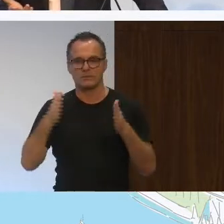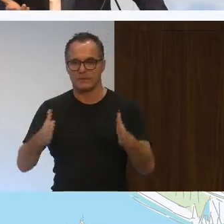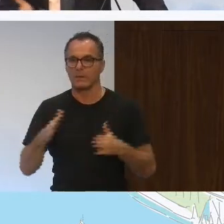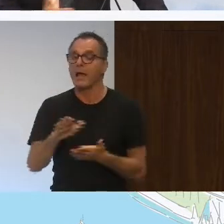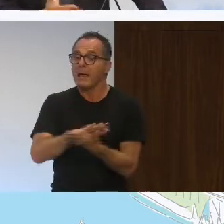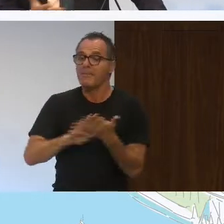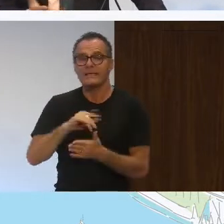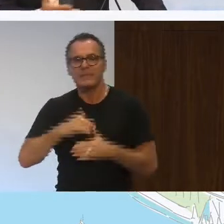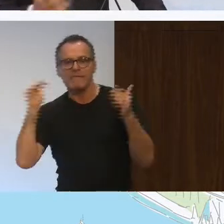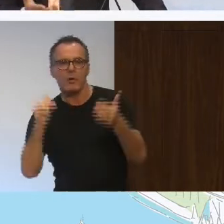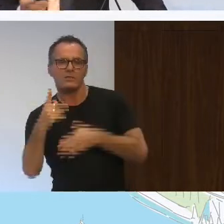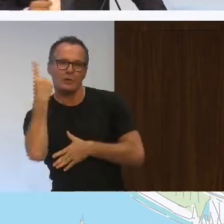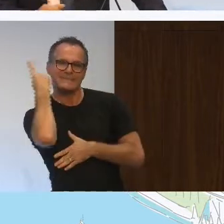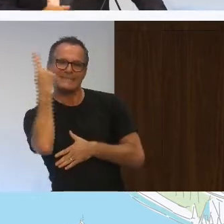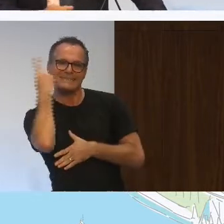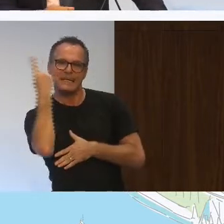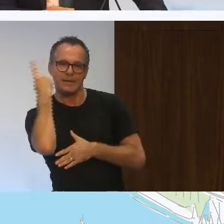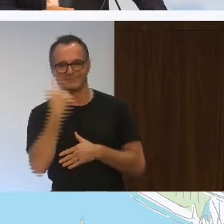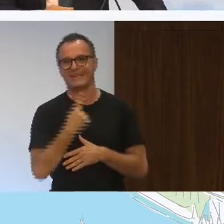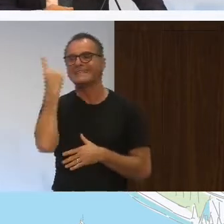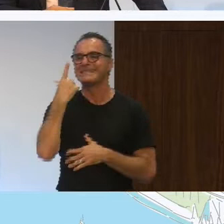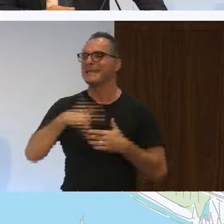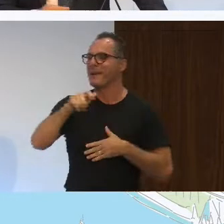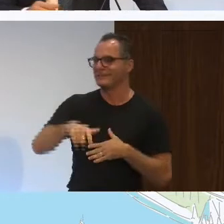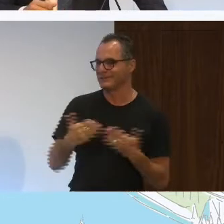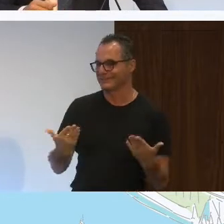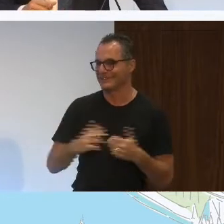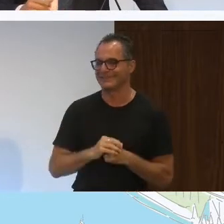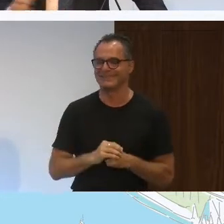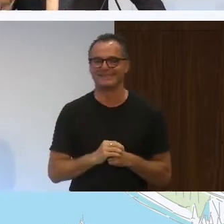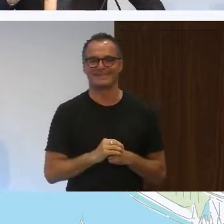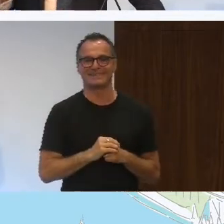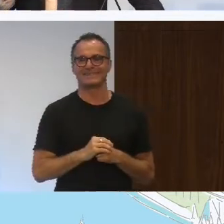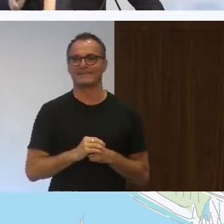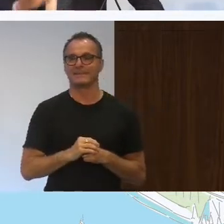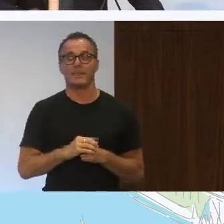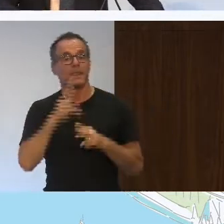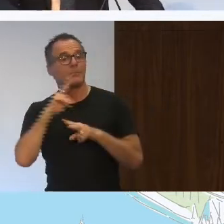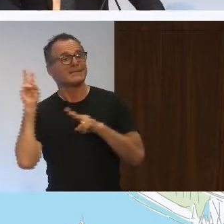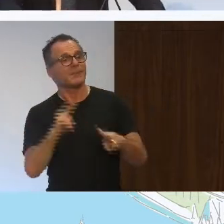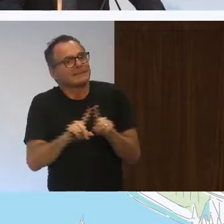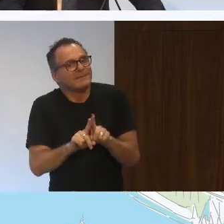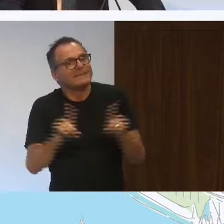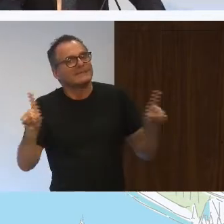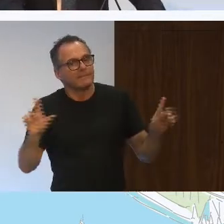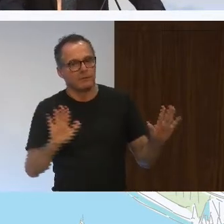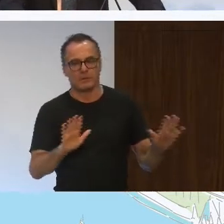So I've been working with dizzy patients and so their perspective is a bit different and some